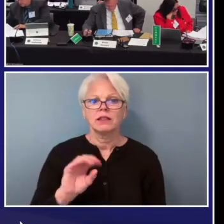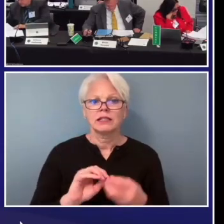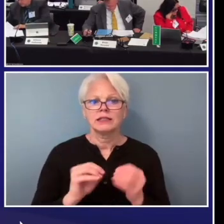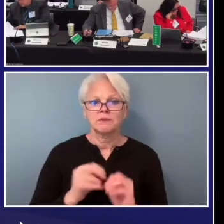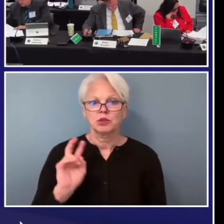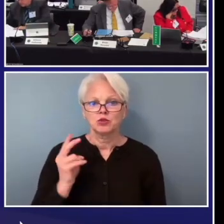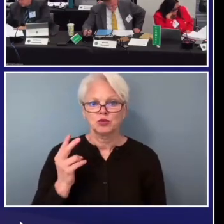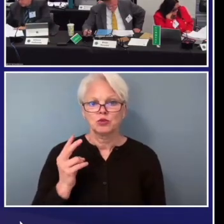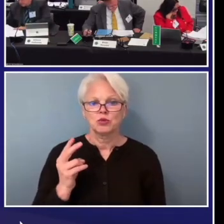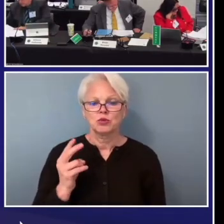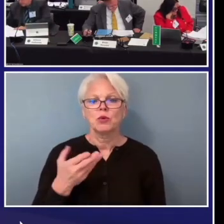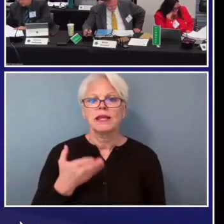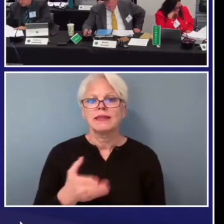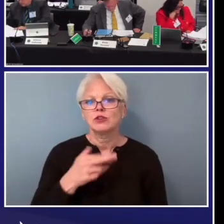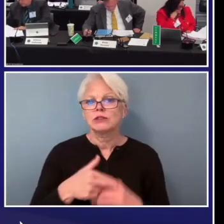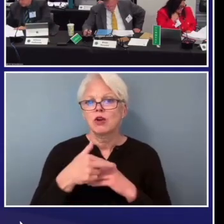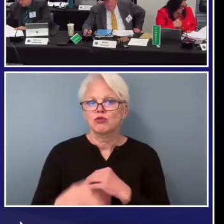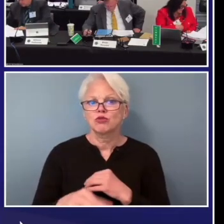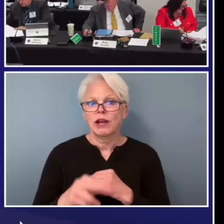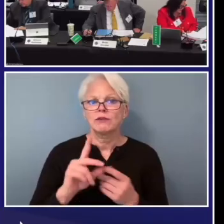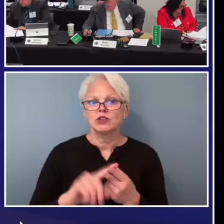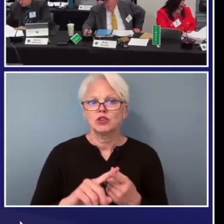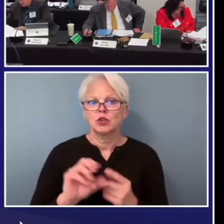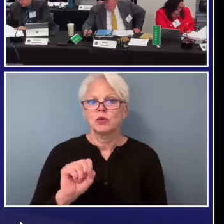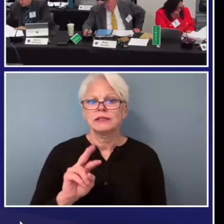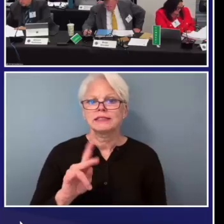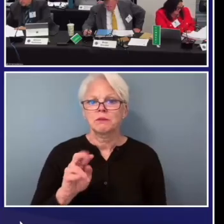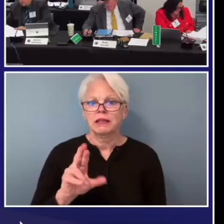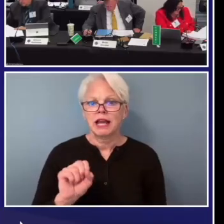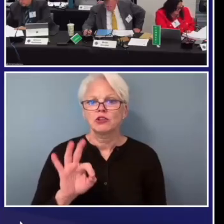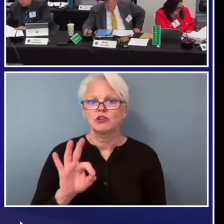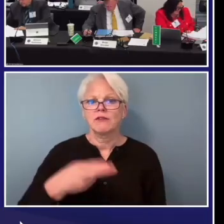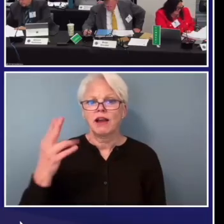There's a reference to suppliers of higher education services.